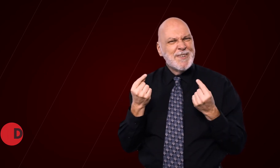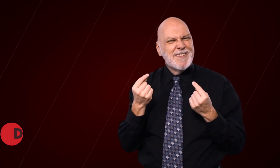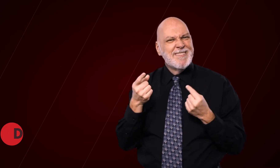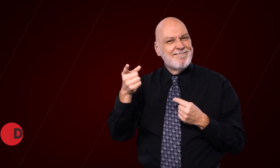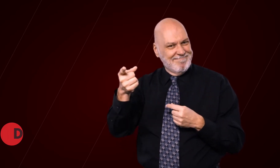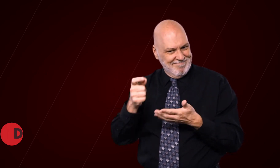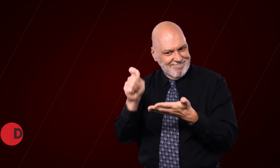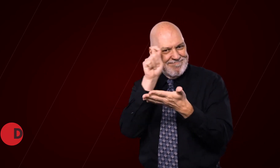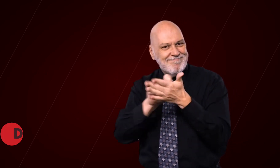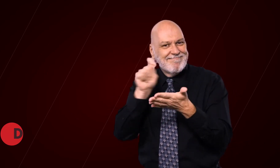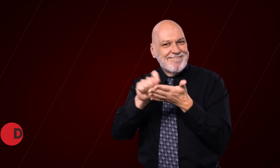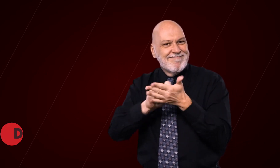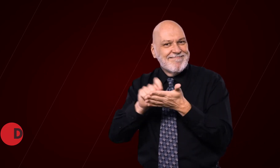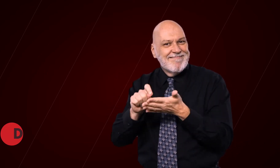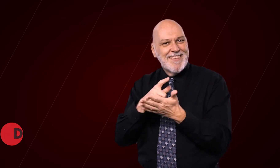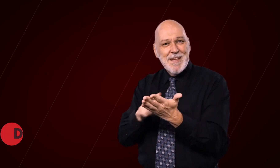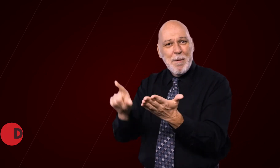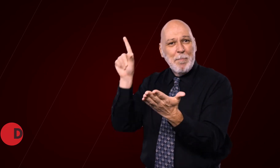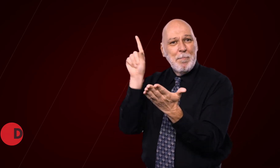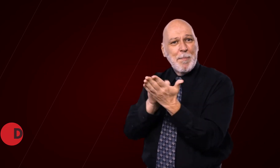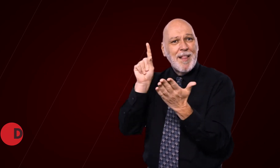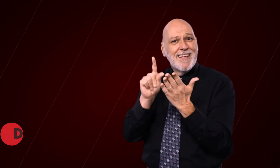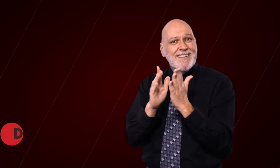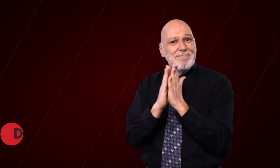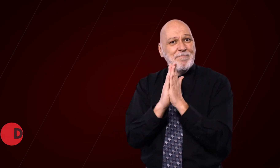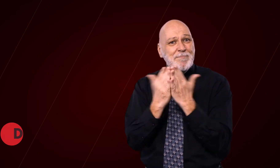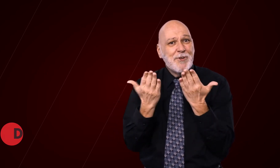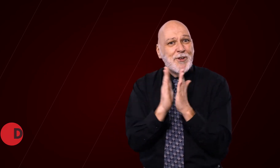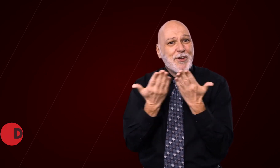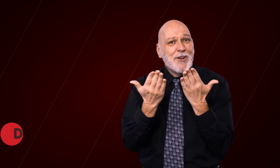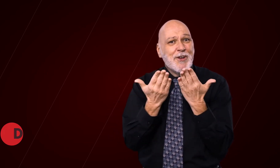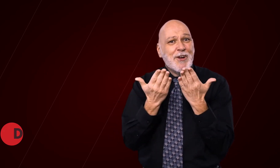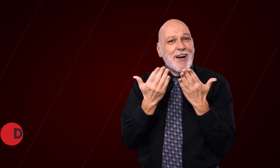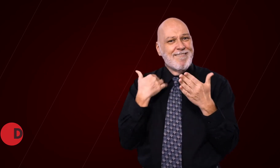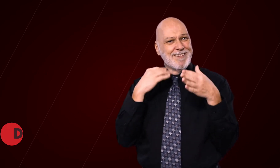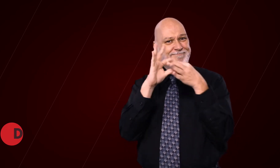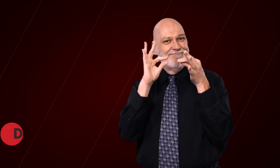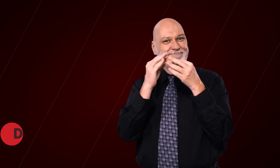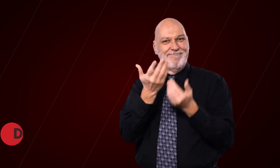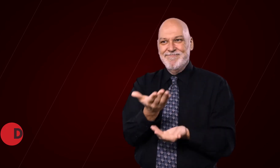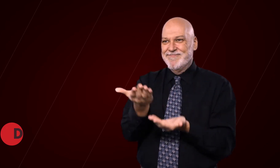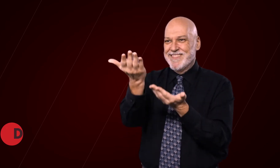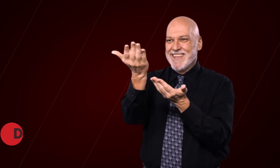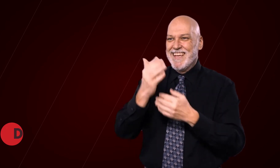What did she do? She wrote and published a book!